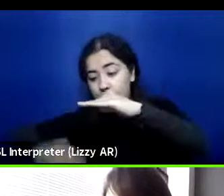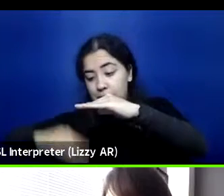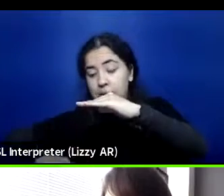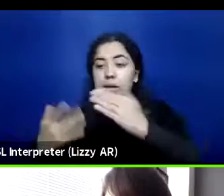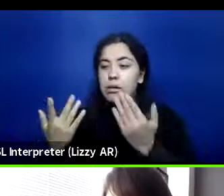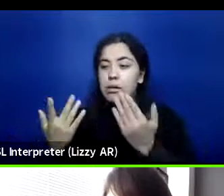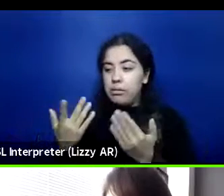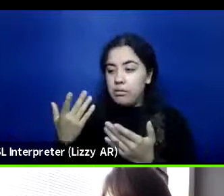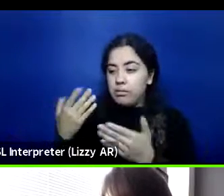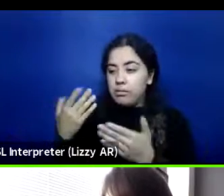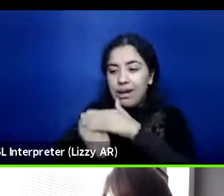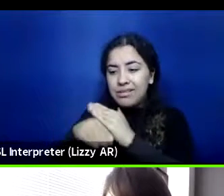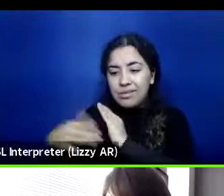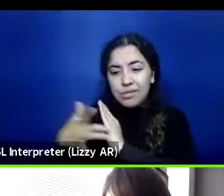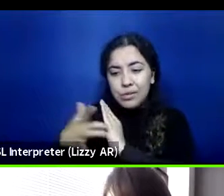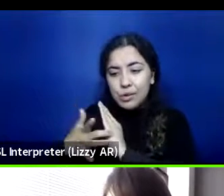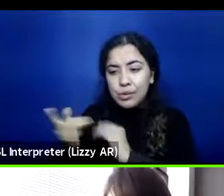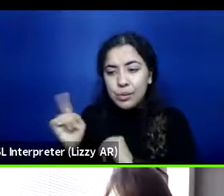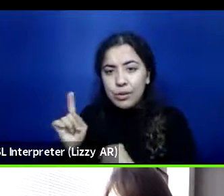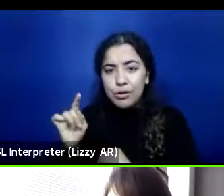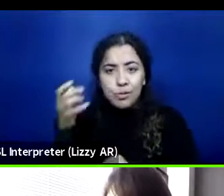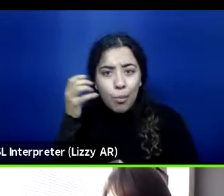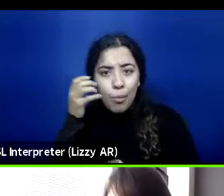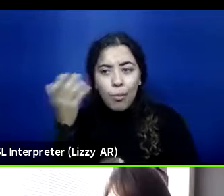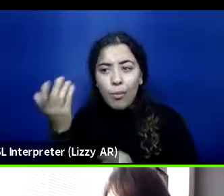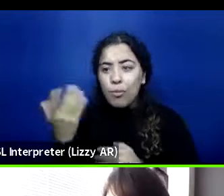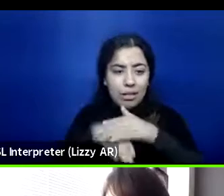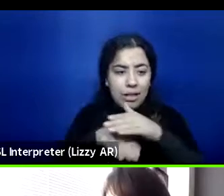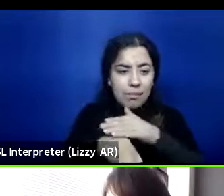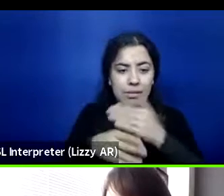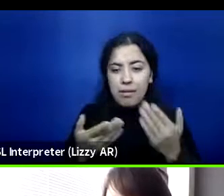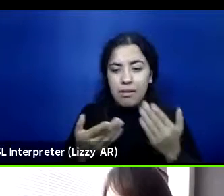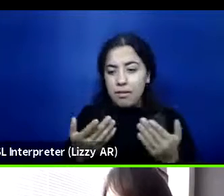Just within our Chicago public school system this year,